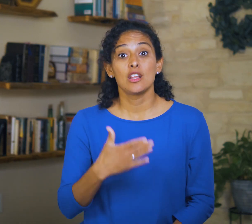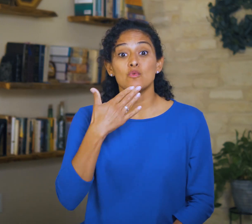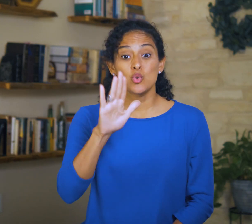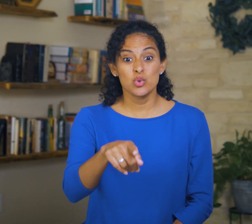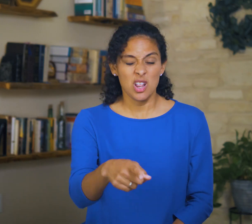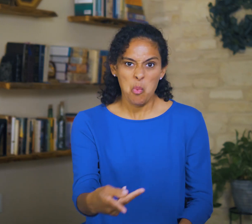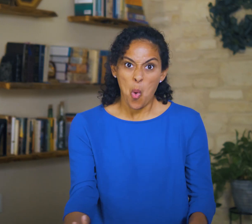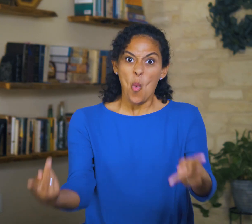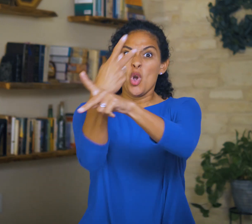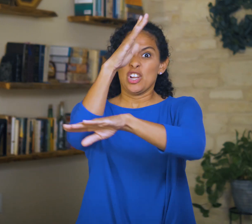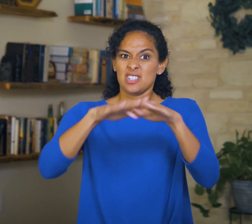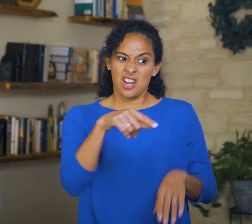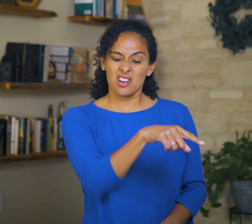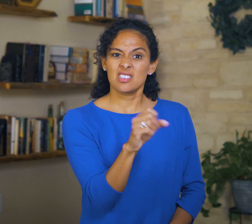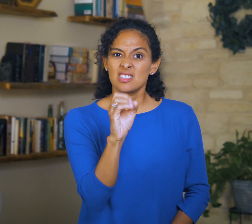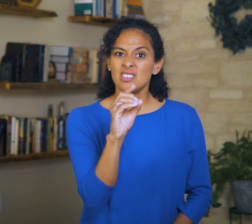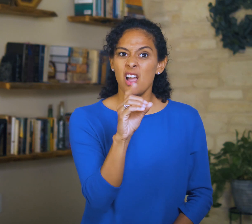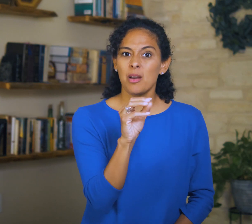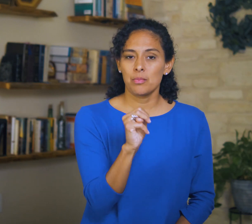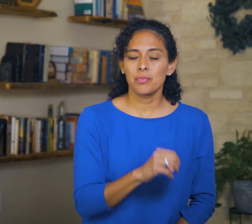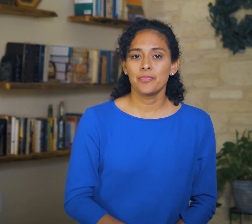And Jerusalem, He says, is even worse.